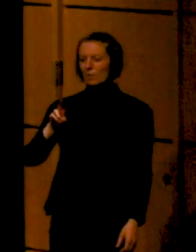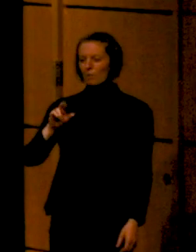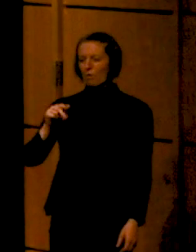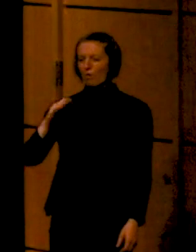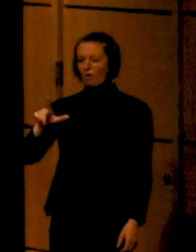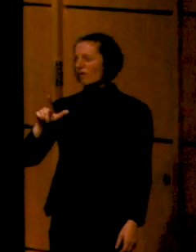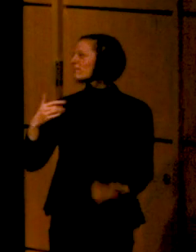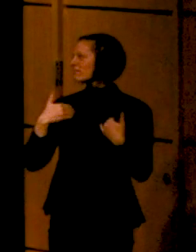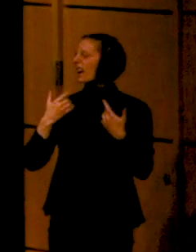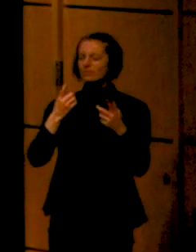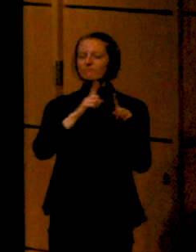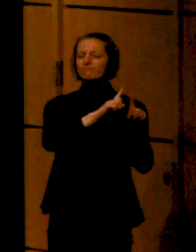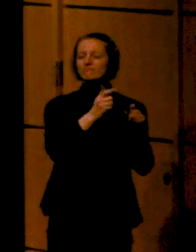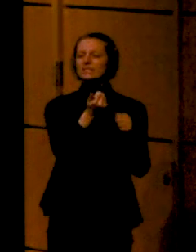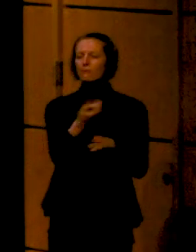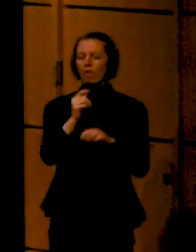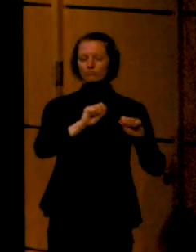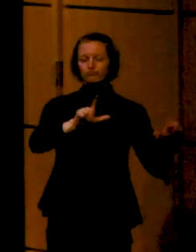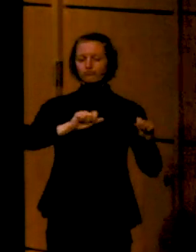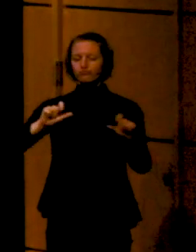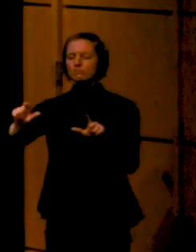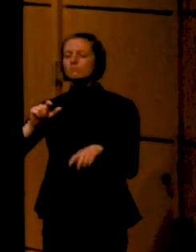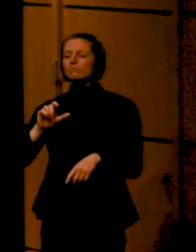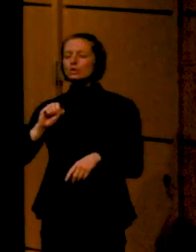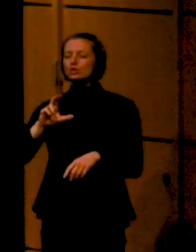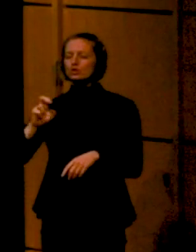prints of Vesuvius.